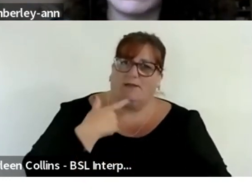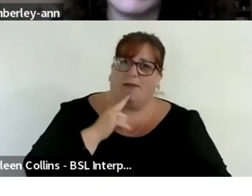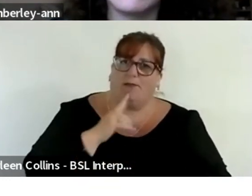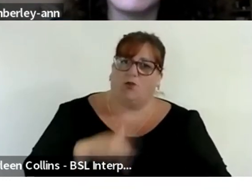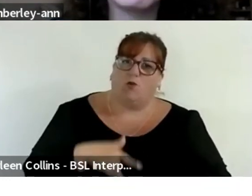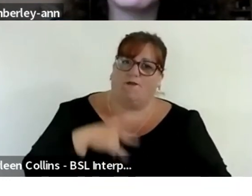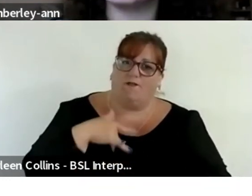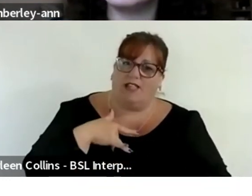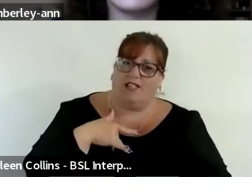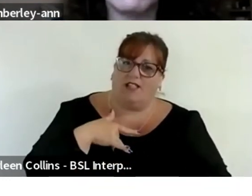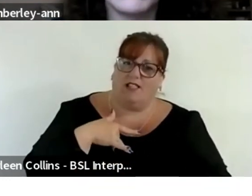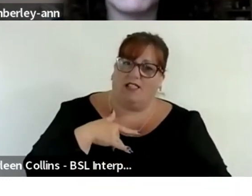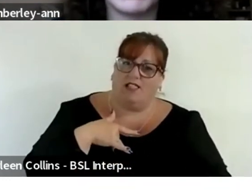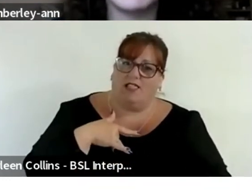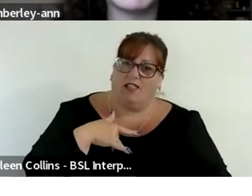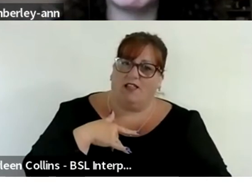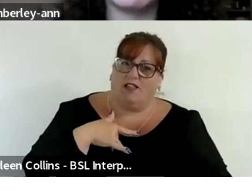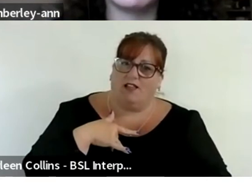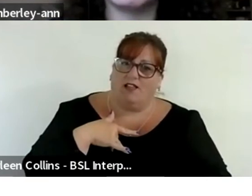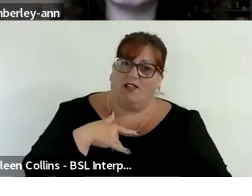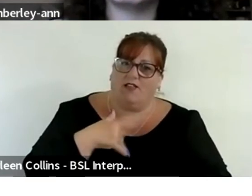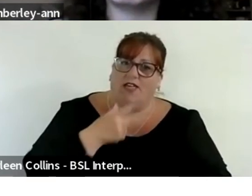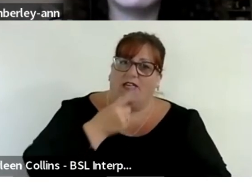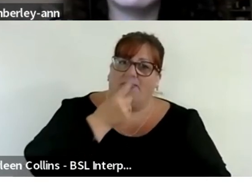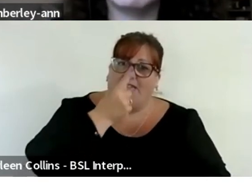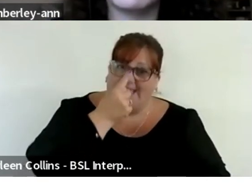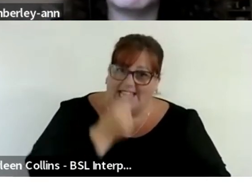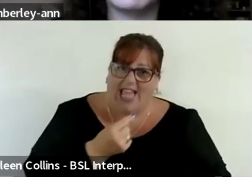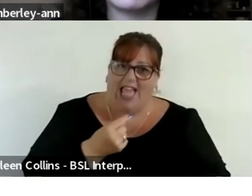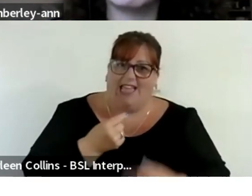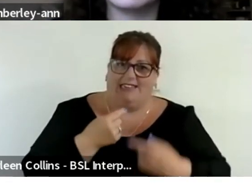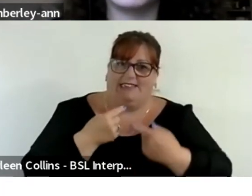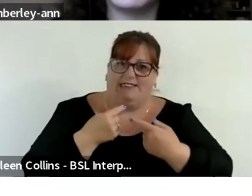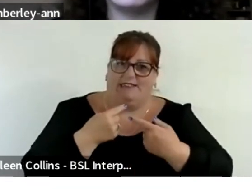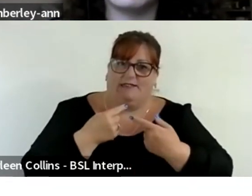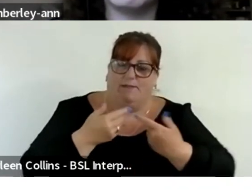they like. We wouldn't want to oblige people if it's not relevant for them in their current situation.